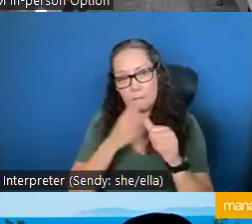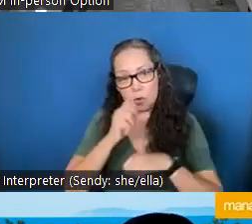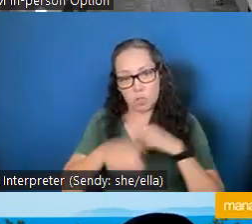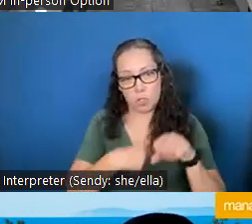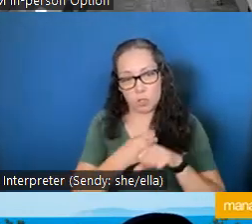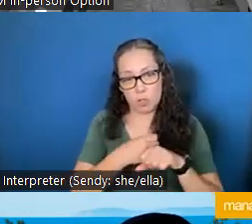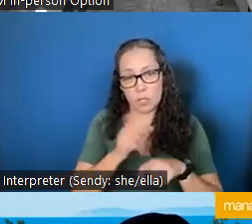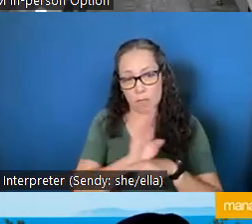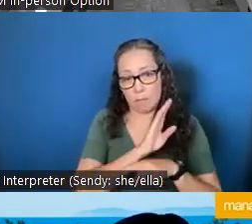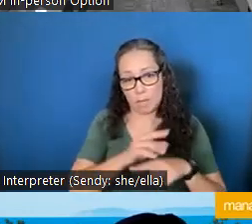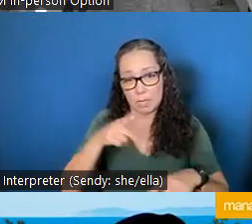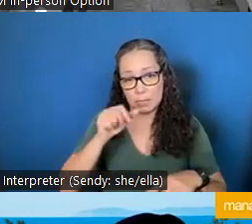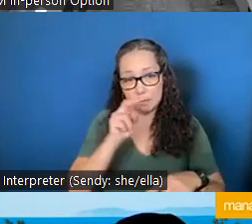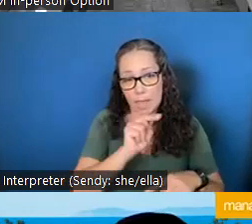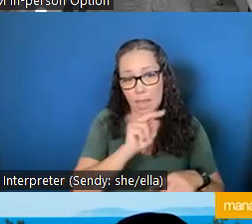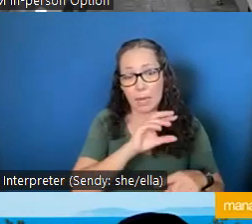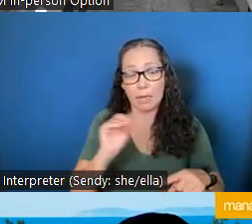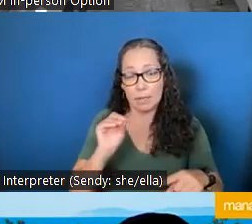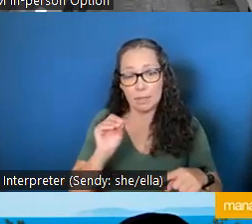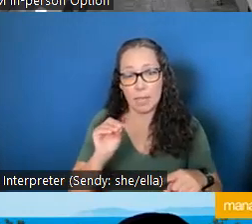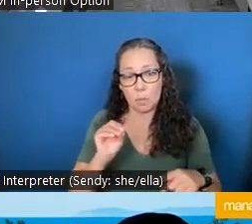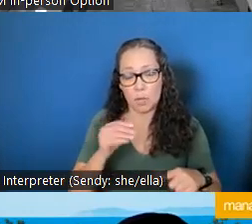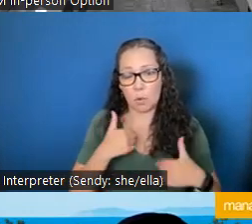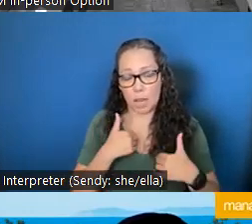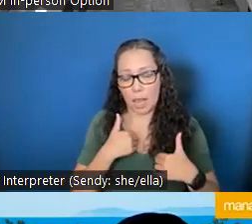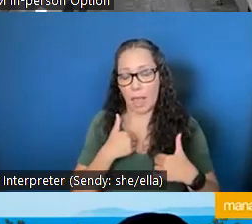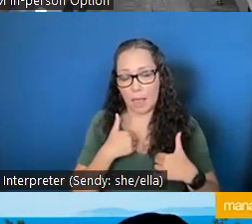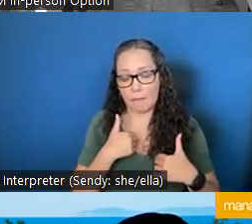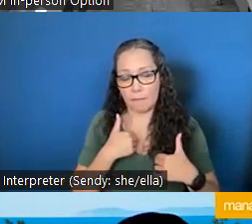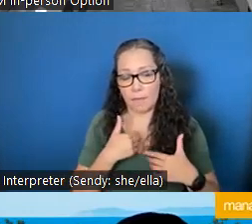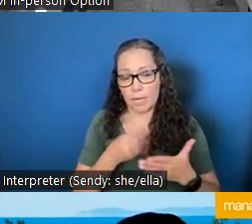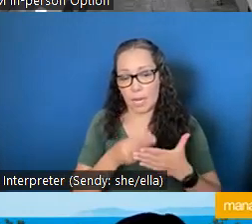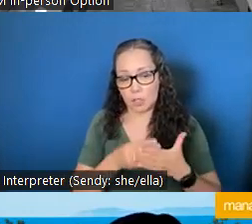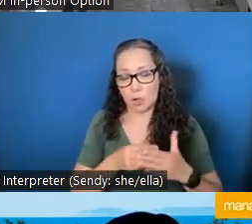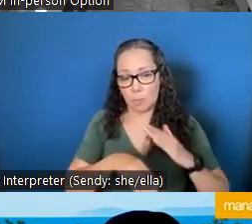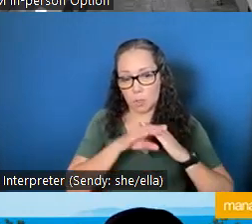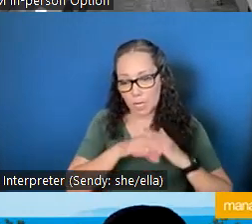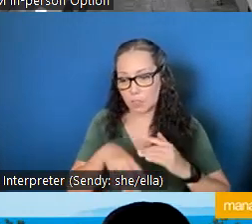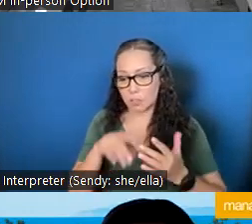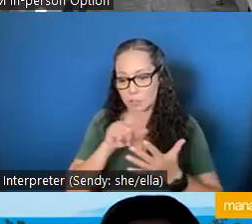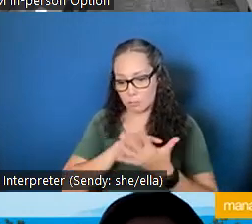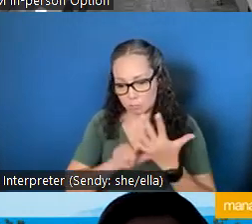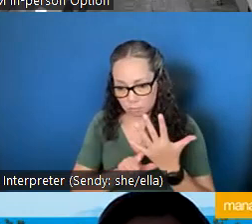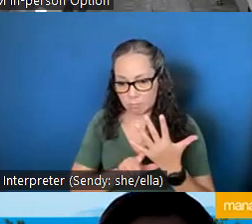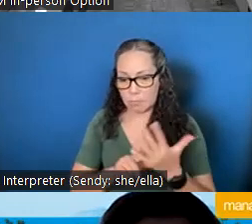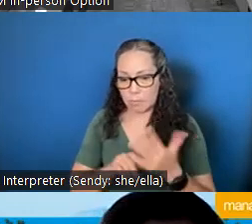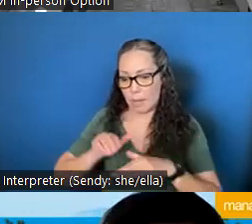would be some Financial projections and around the minimum budget required um to support this